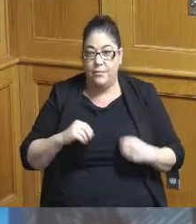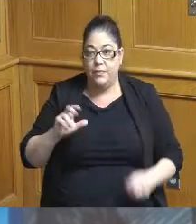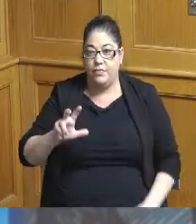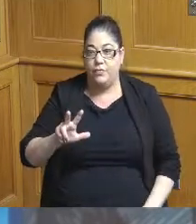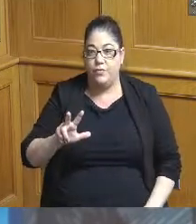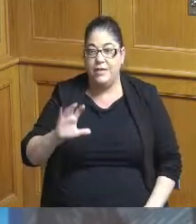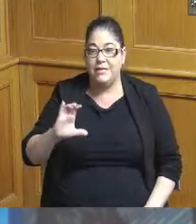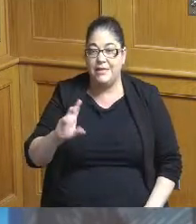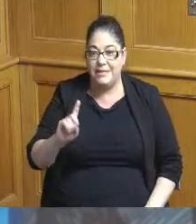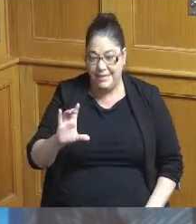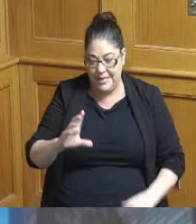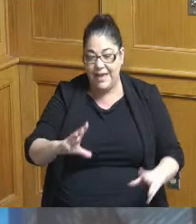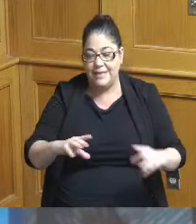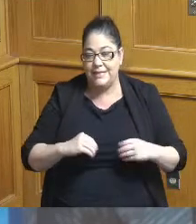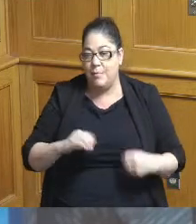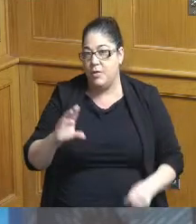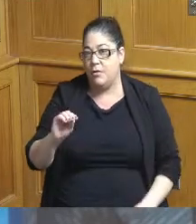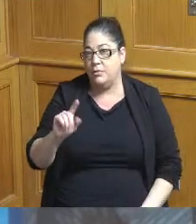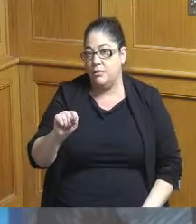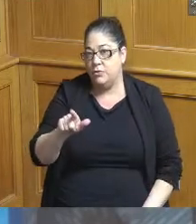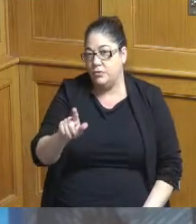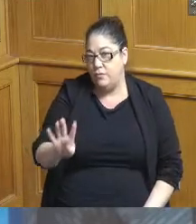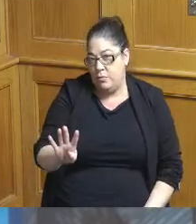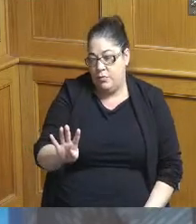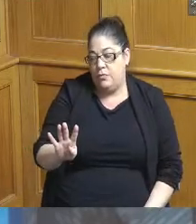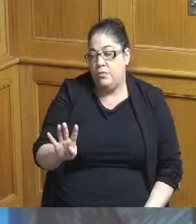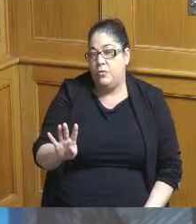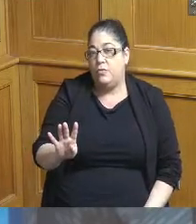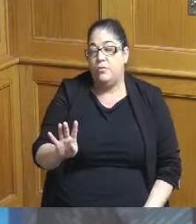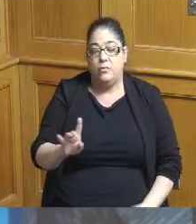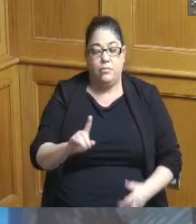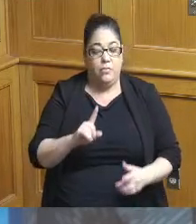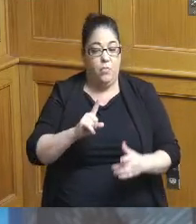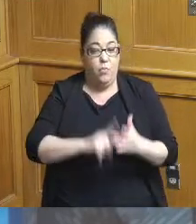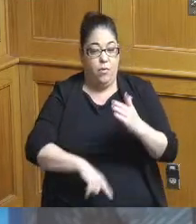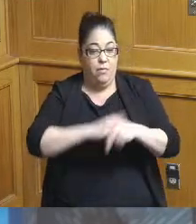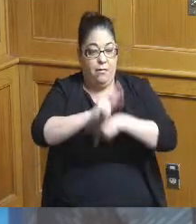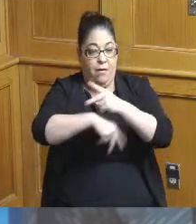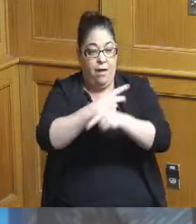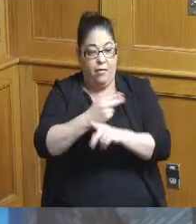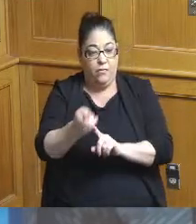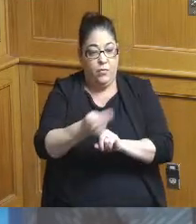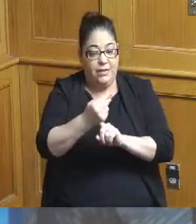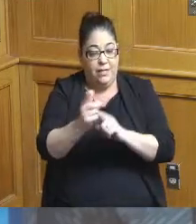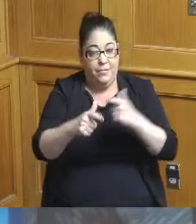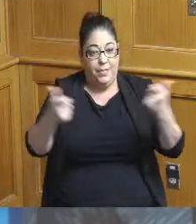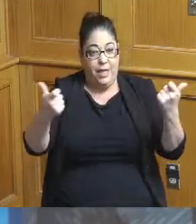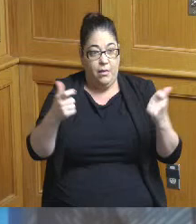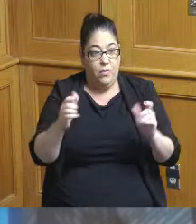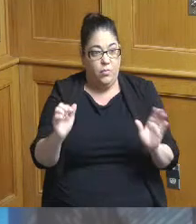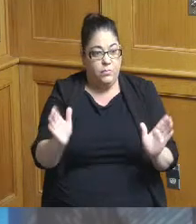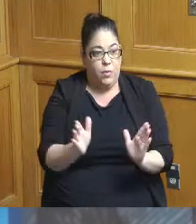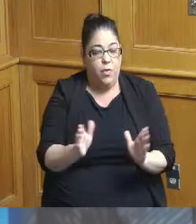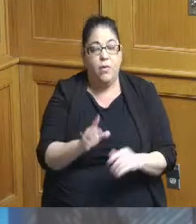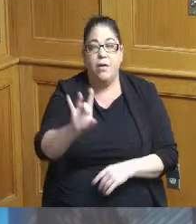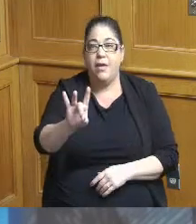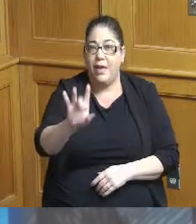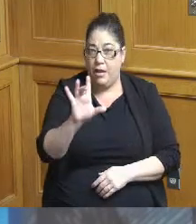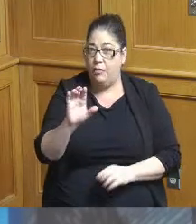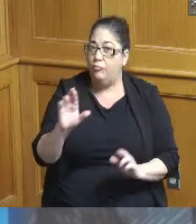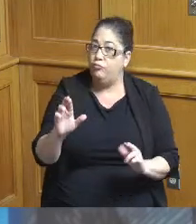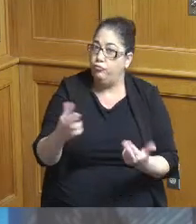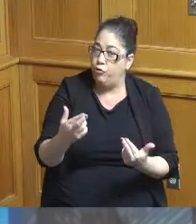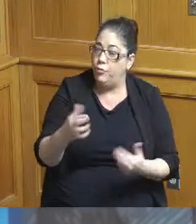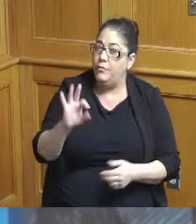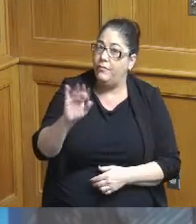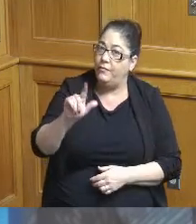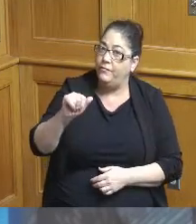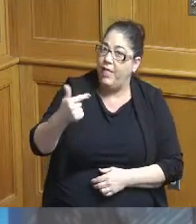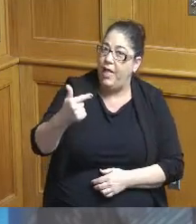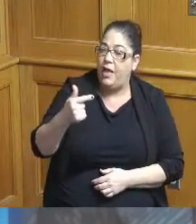on October 24th the scope of the hotel again would be an 800 room headquarter flag hotel to